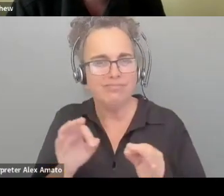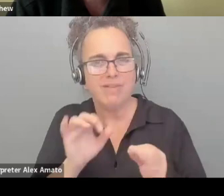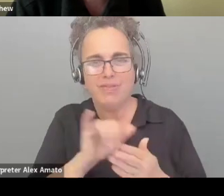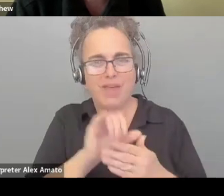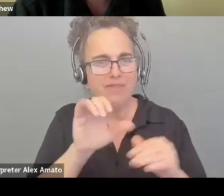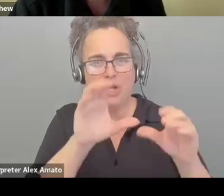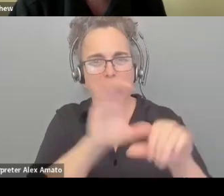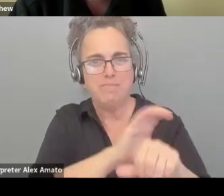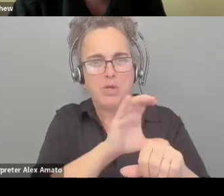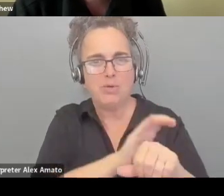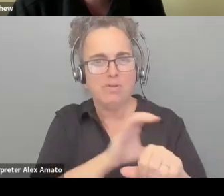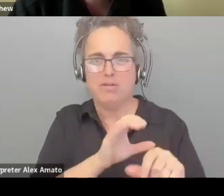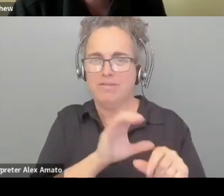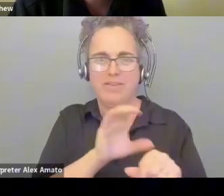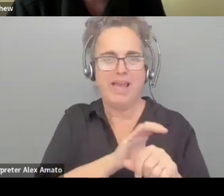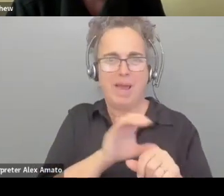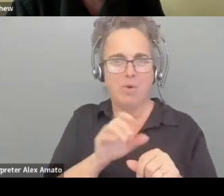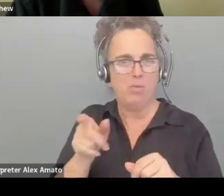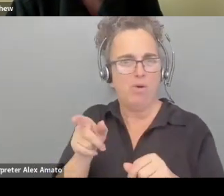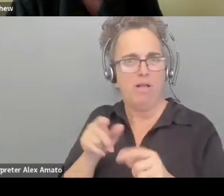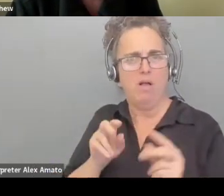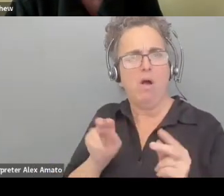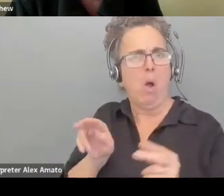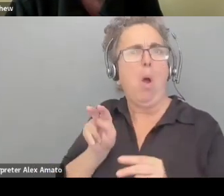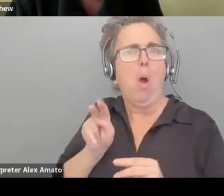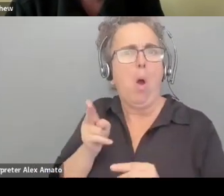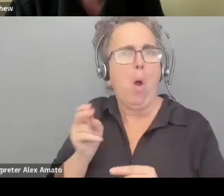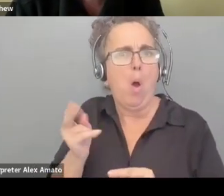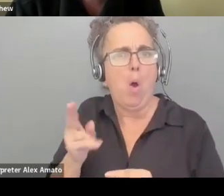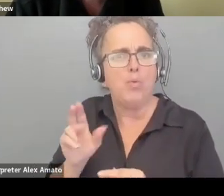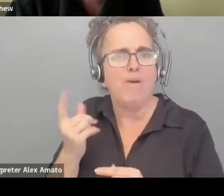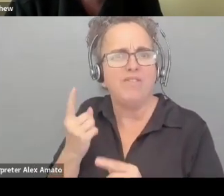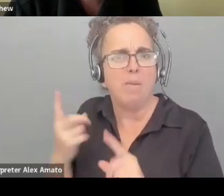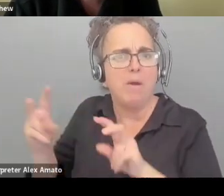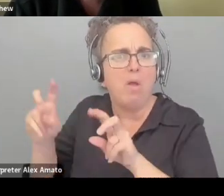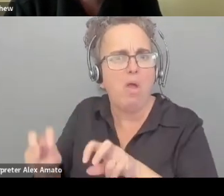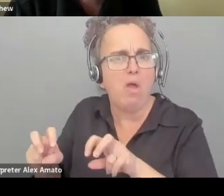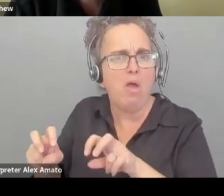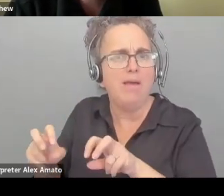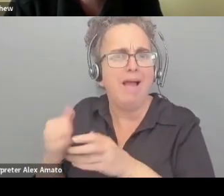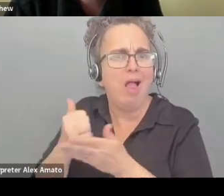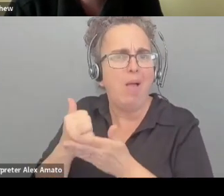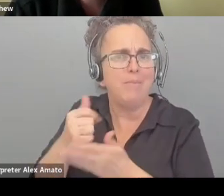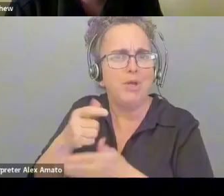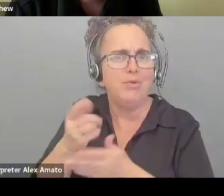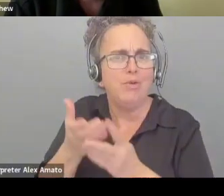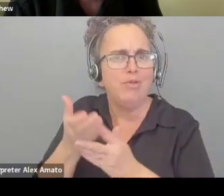They will think someone is off camera helping them or for people with different types of neurodivergent conditions as well.